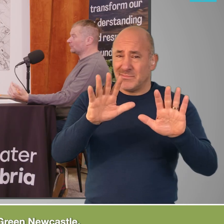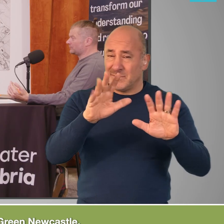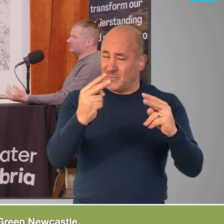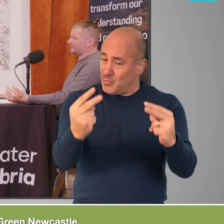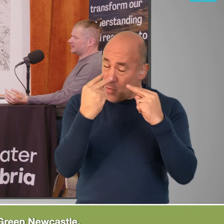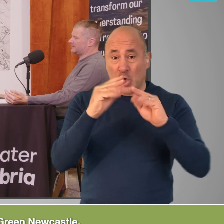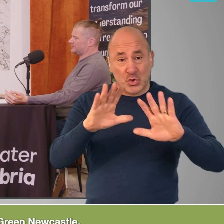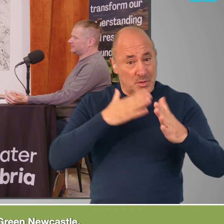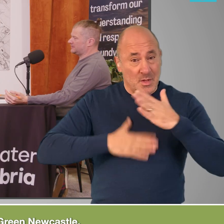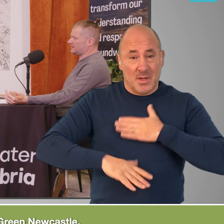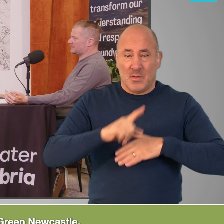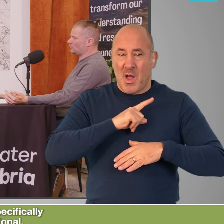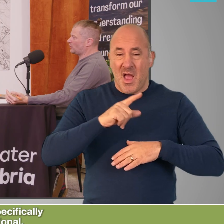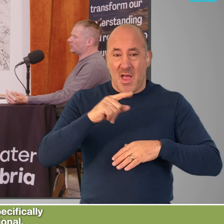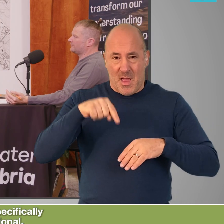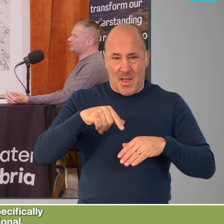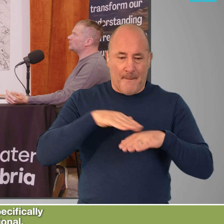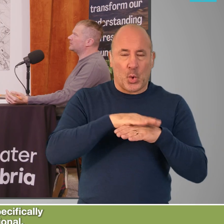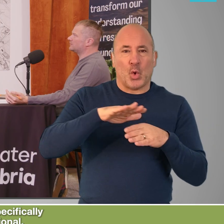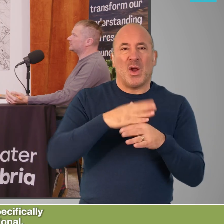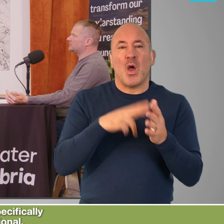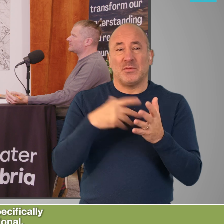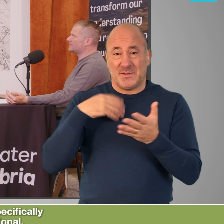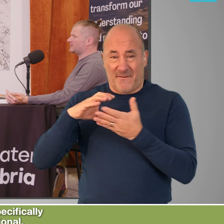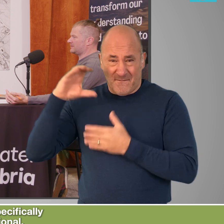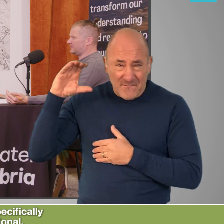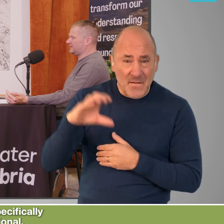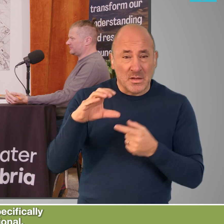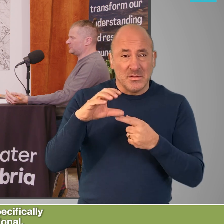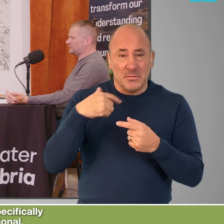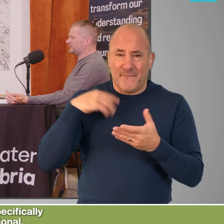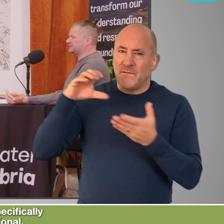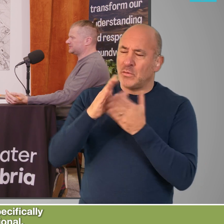fund something like Blue Green Newcastle, we can't fund it specifically through traditional.